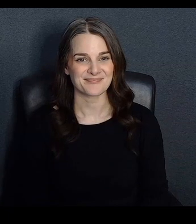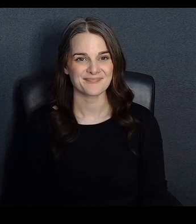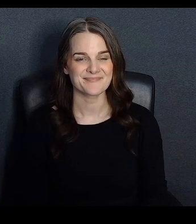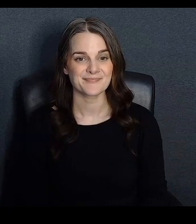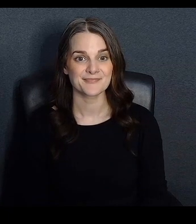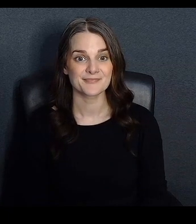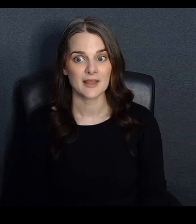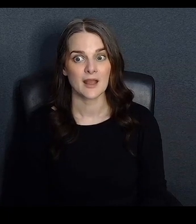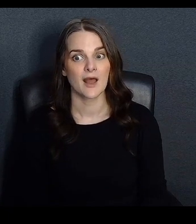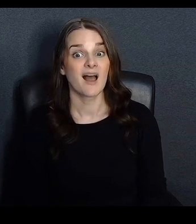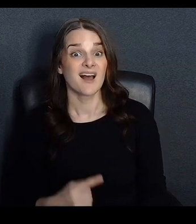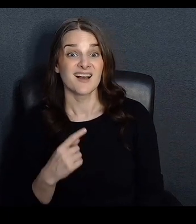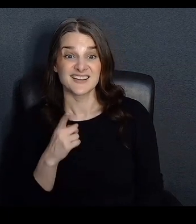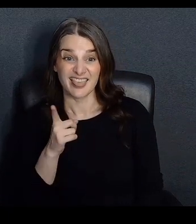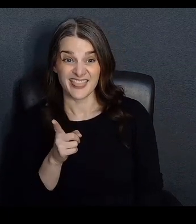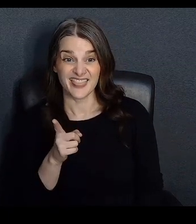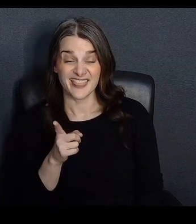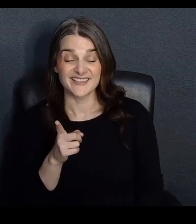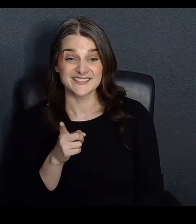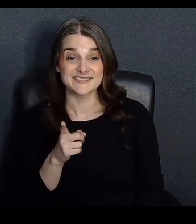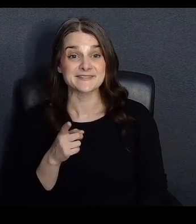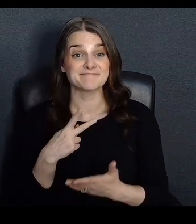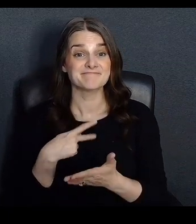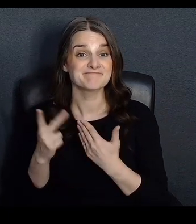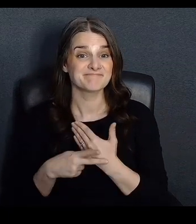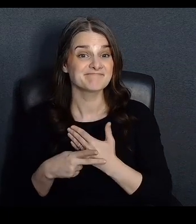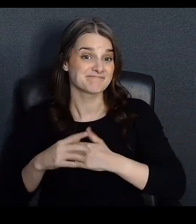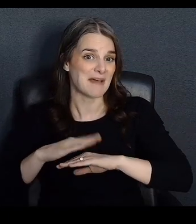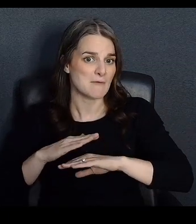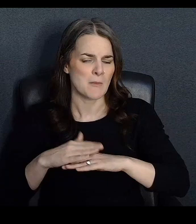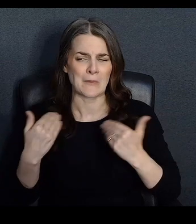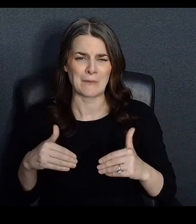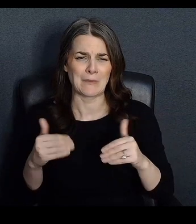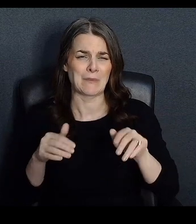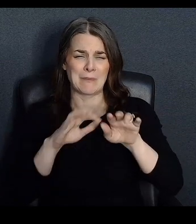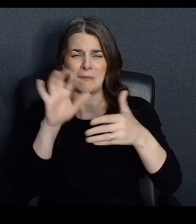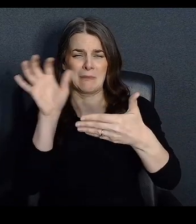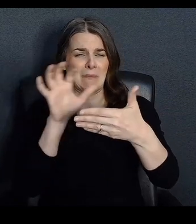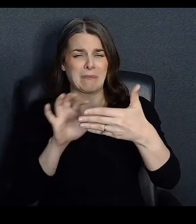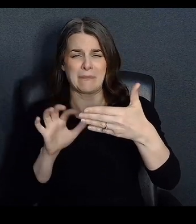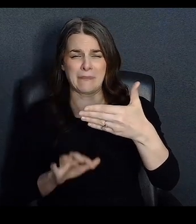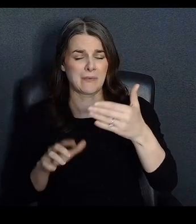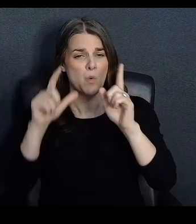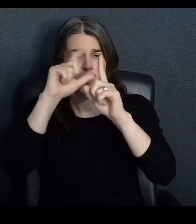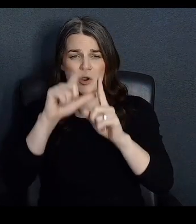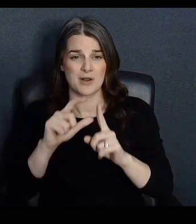Now, this platform is pretty wordy. There's a lot of text on the screen. Same thing with Google.